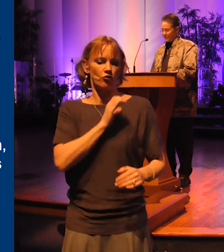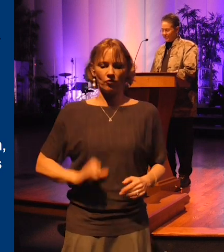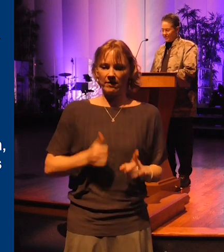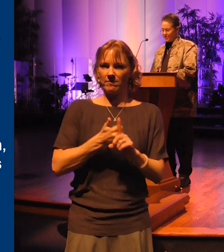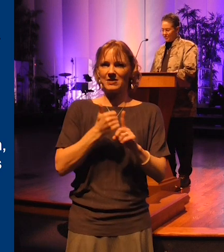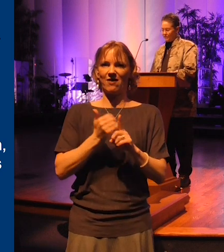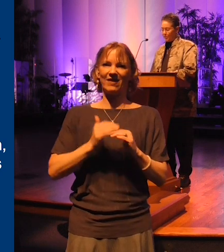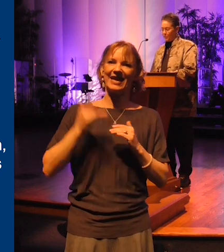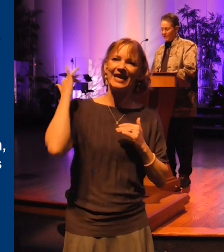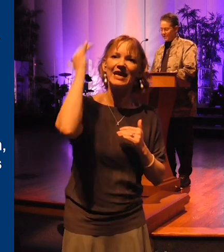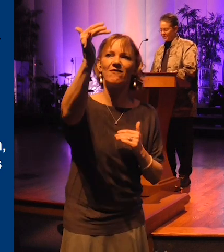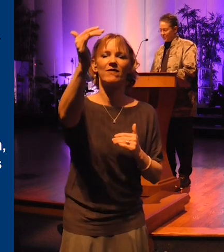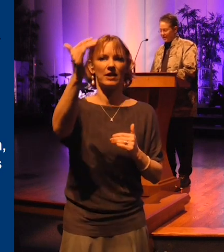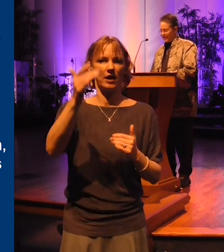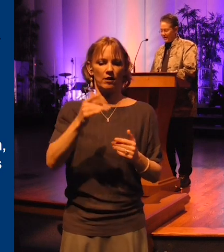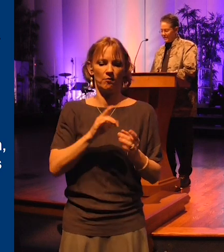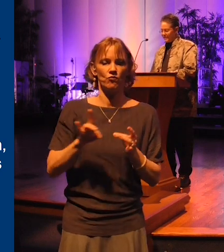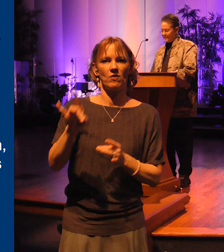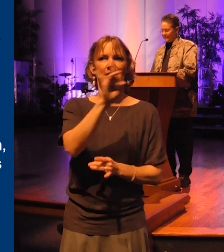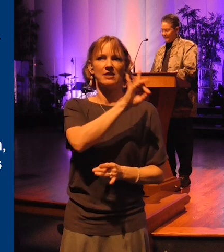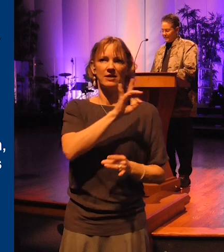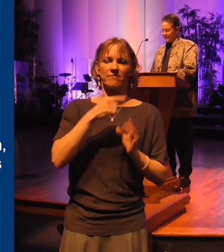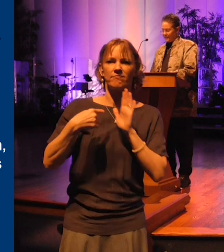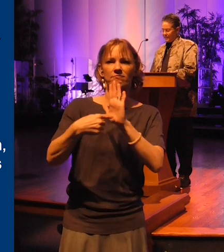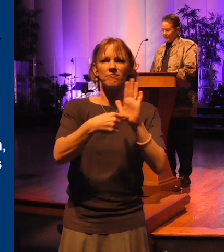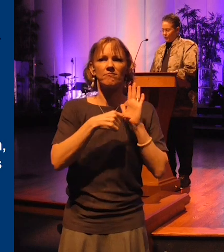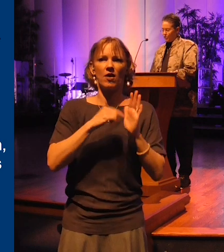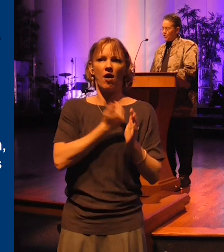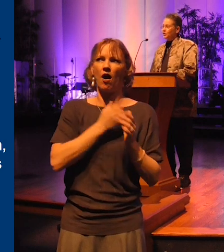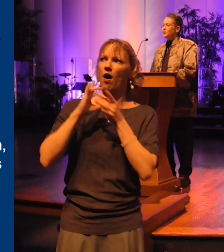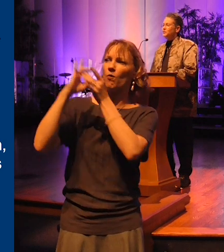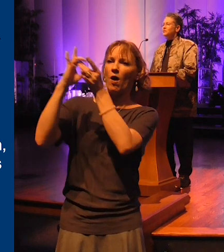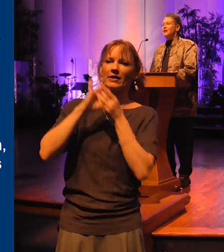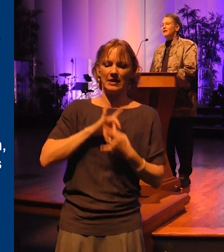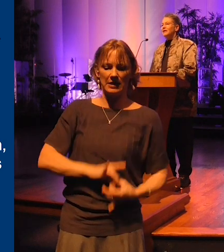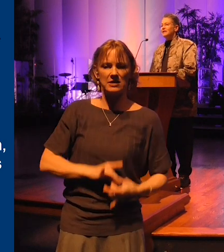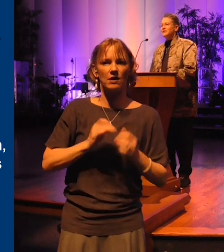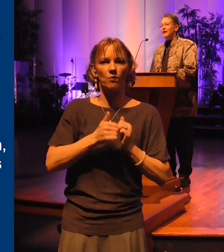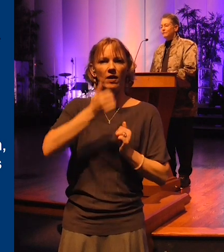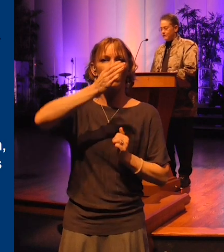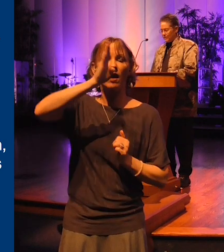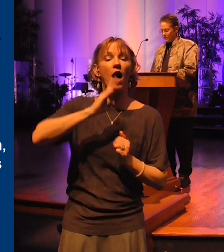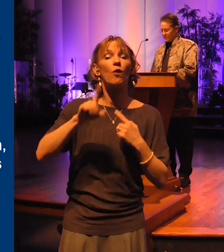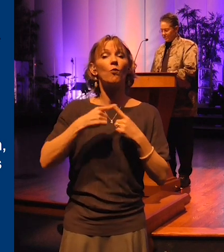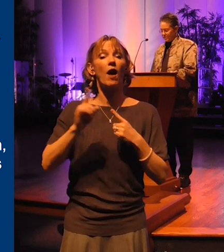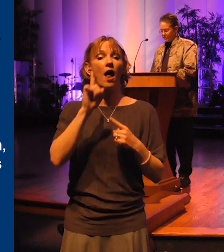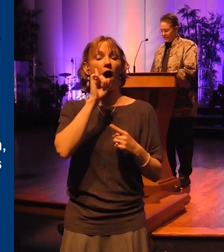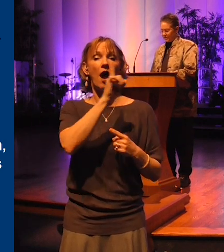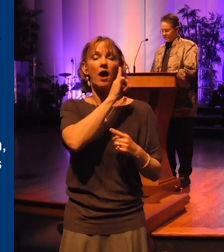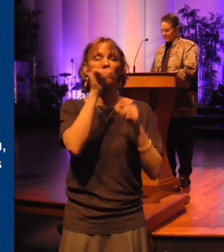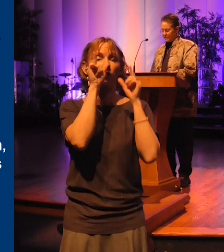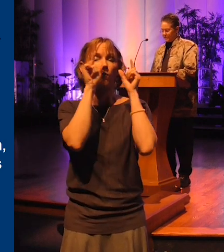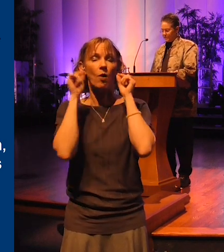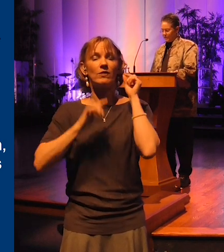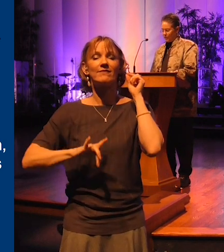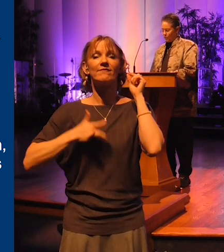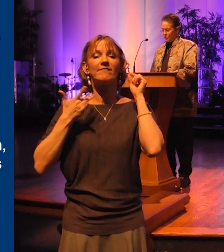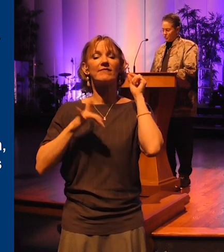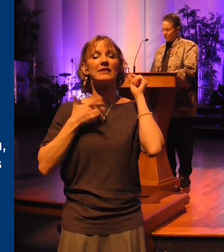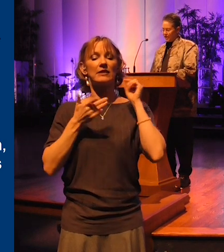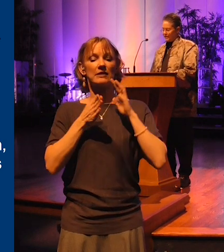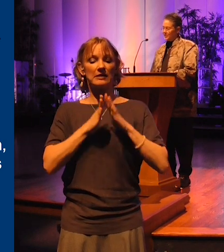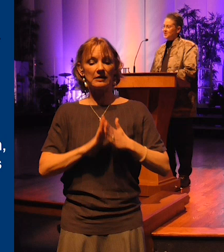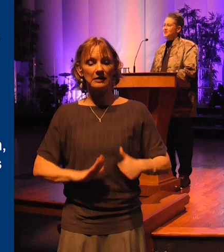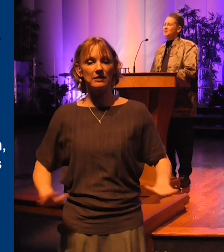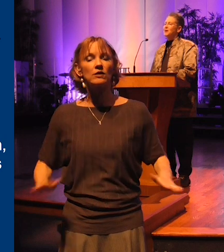of our oneness with God when you close your eyes and feel the stillness when you silence the mind